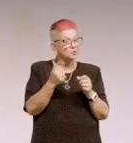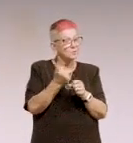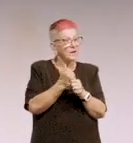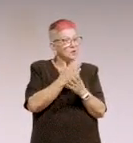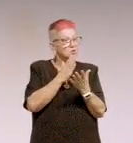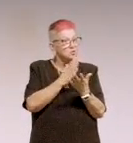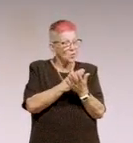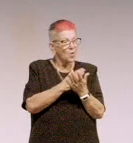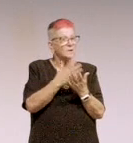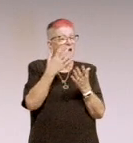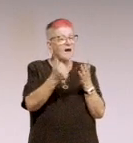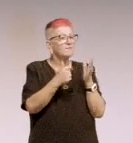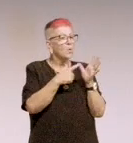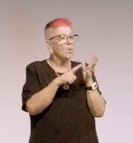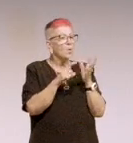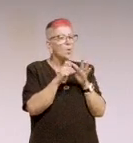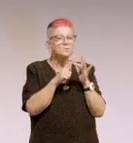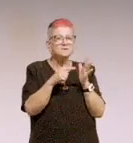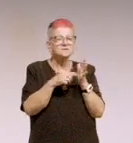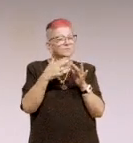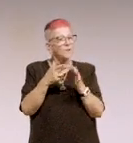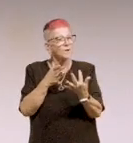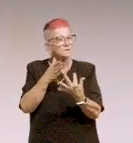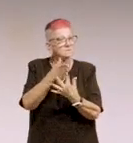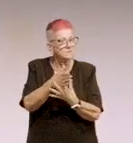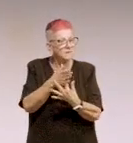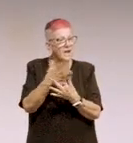audit or a accessibility expert.